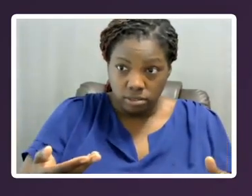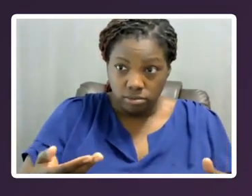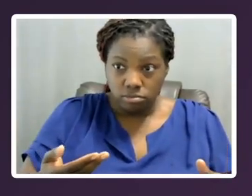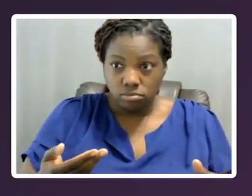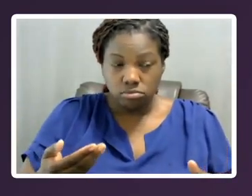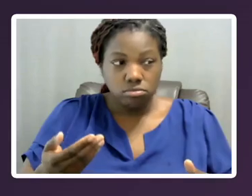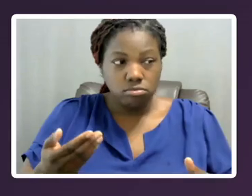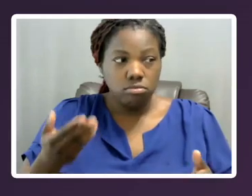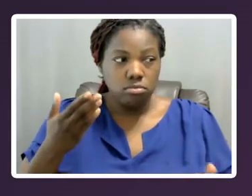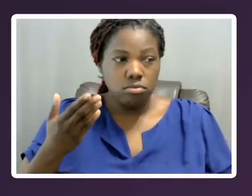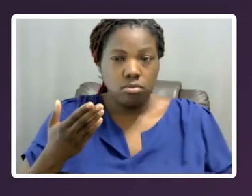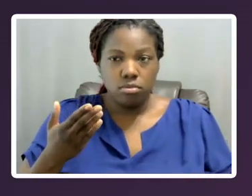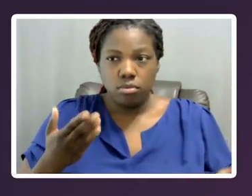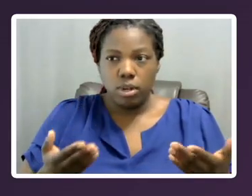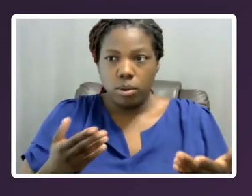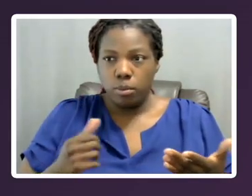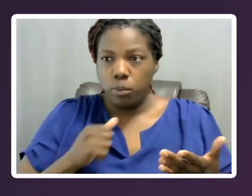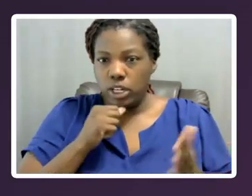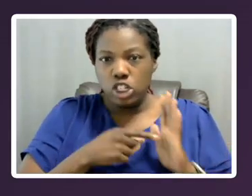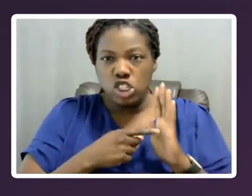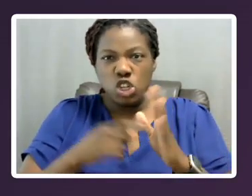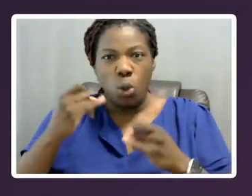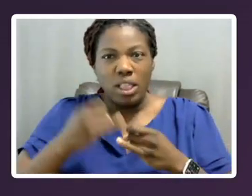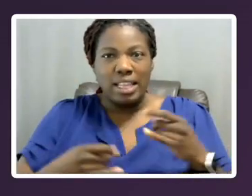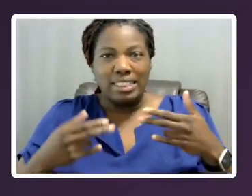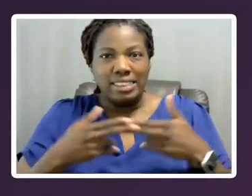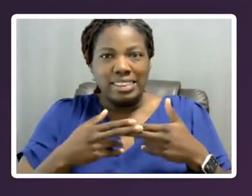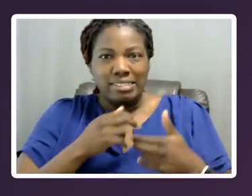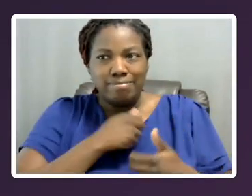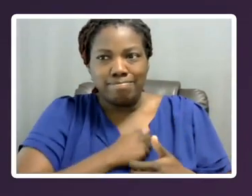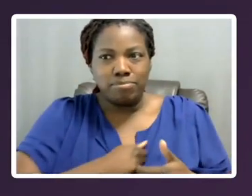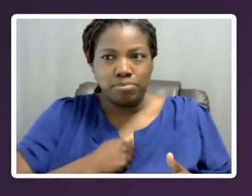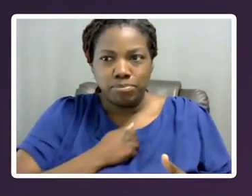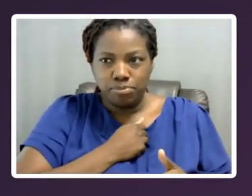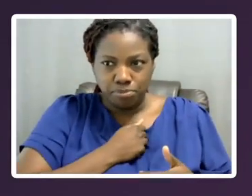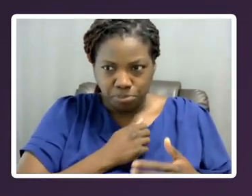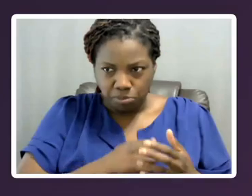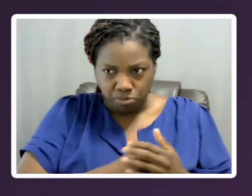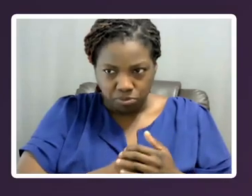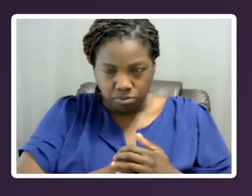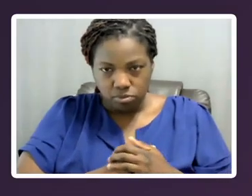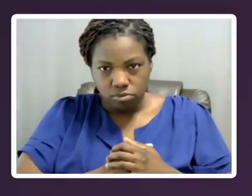Yadira Hadlett: Oh, the last slide, sorry. Renee Gokey: The last slide, please. Thank you.